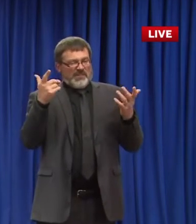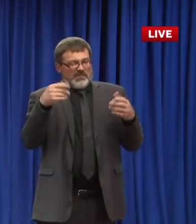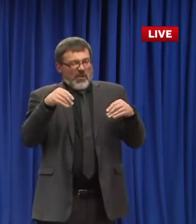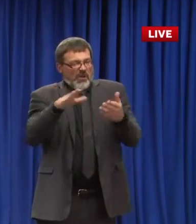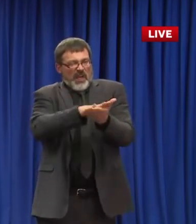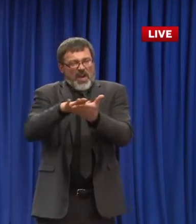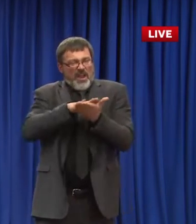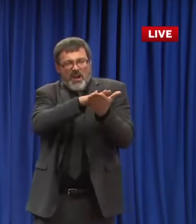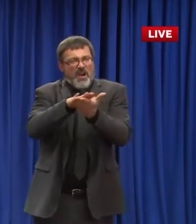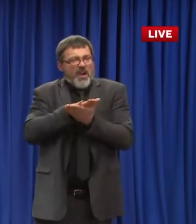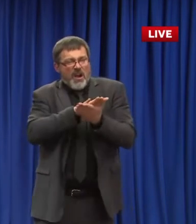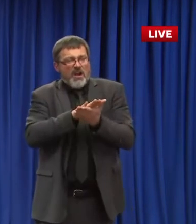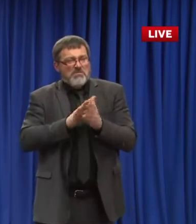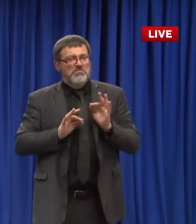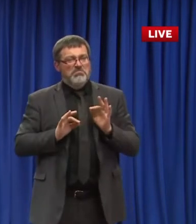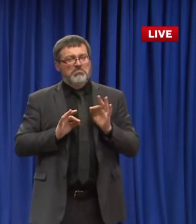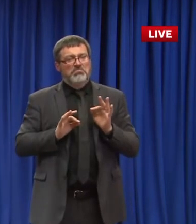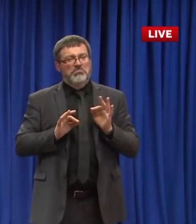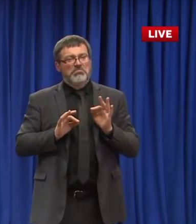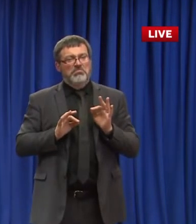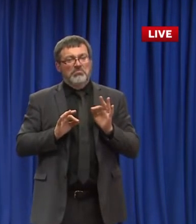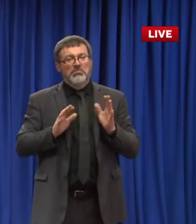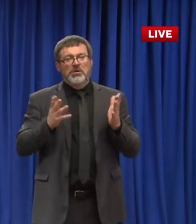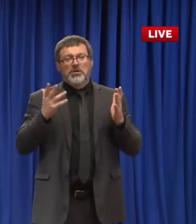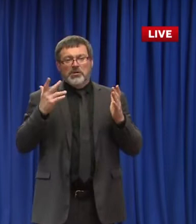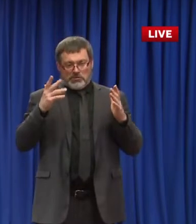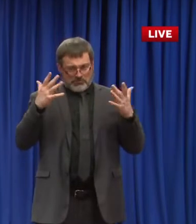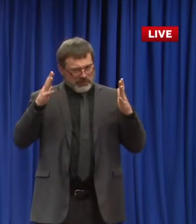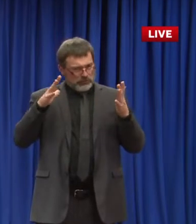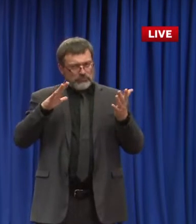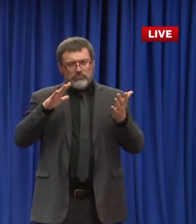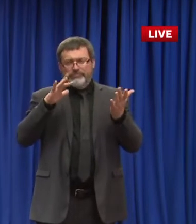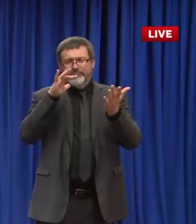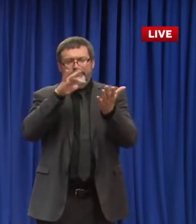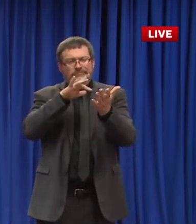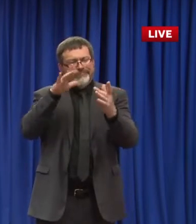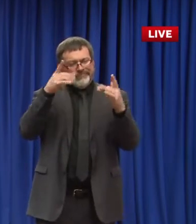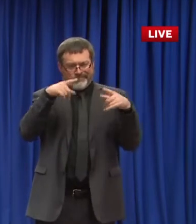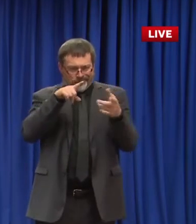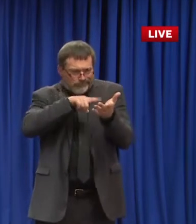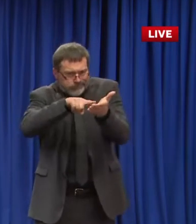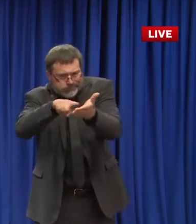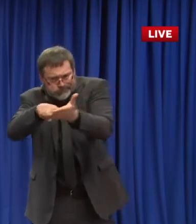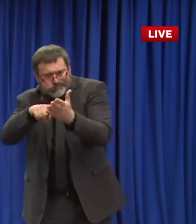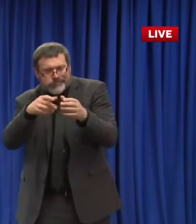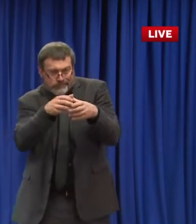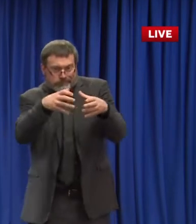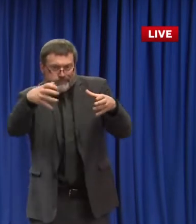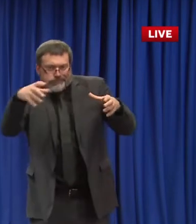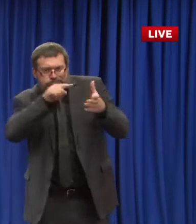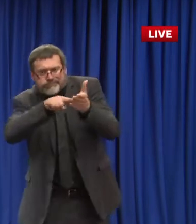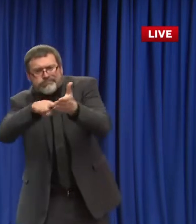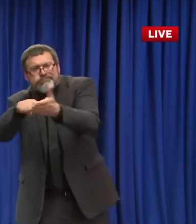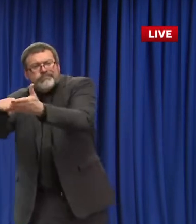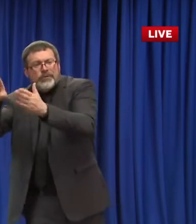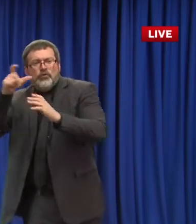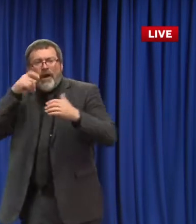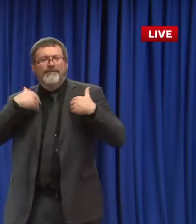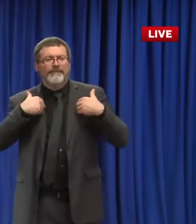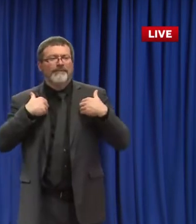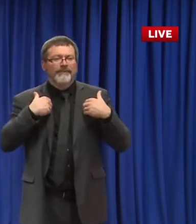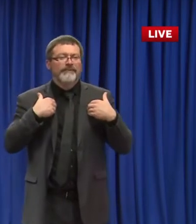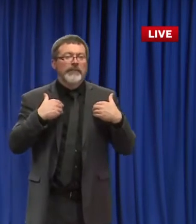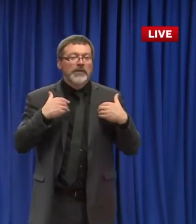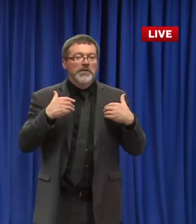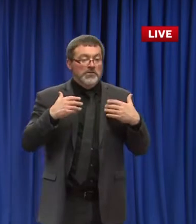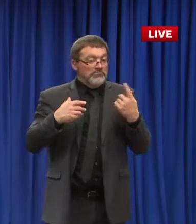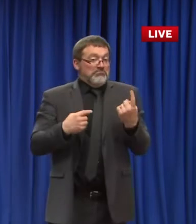I BELIEVE THAT LIQUOR STORE HAS BEEN CLOSED ITS IT’S BEING CLEANED AND DISINFECTED AND WE’RE DOING CONTACT TRACING WITH THAT INDIVIDUAL AS WELL AS THE THE OTHER EMPLOYEES THERE.